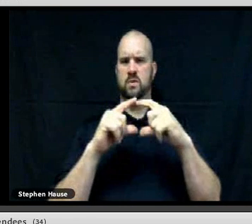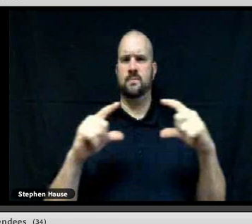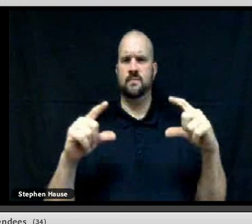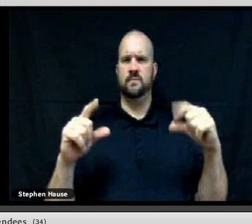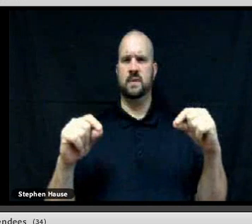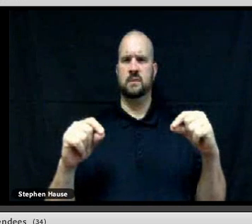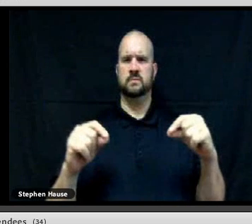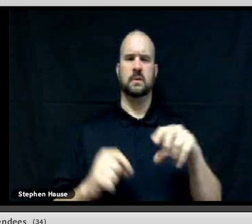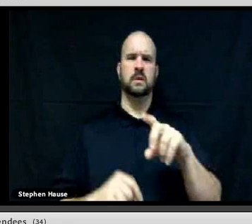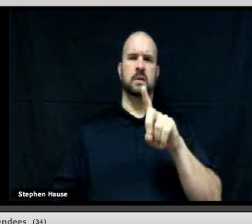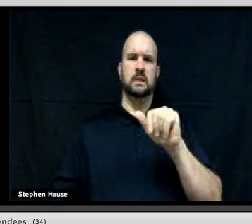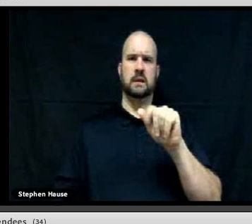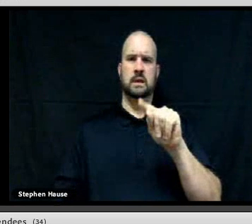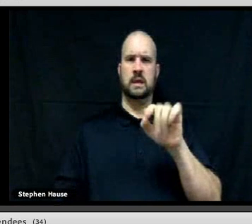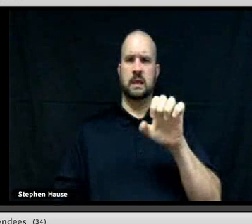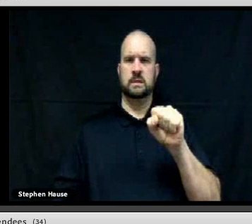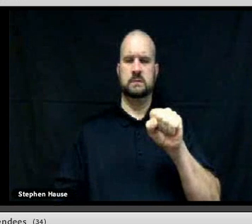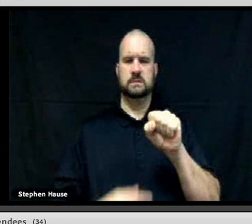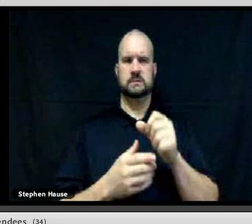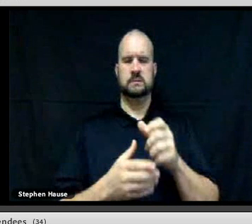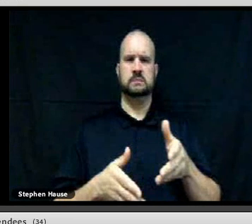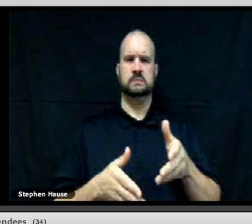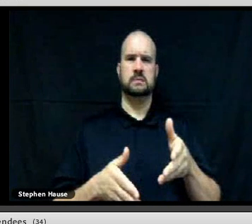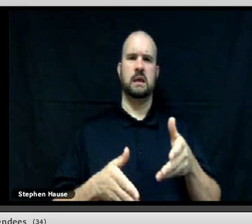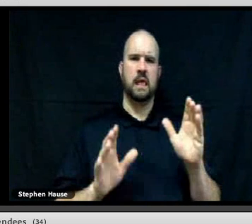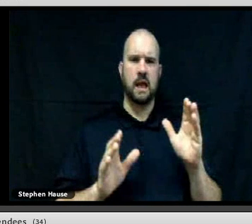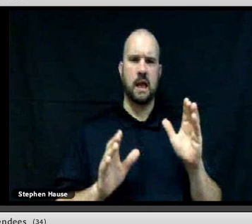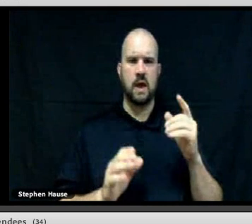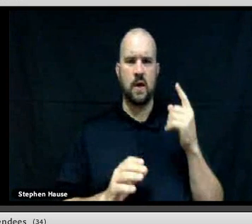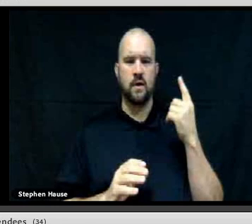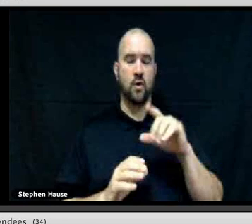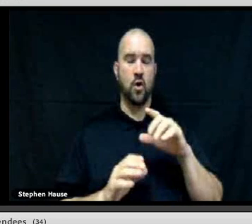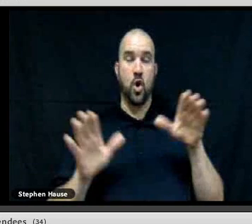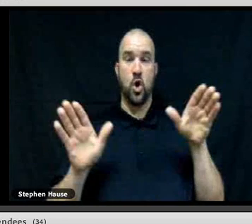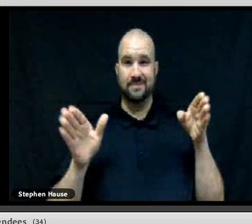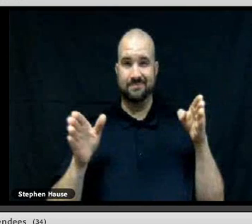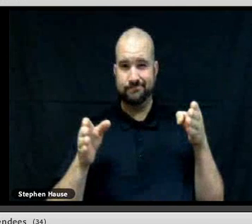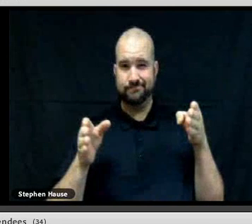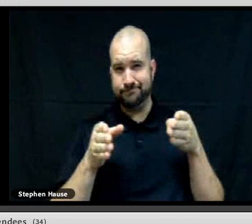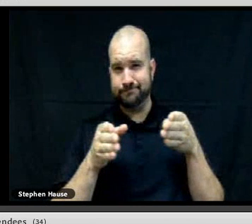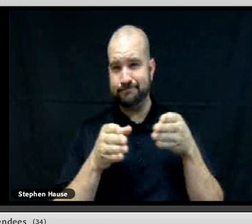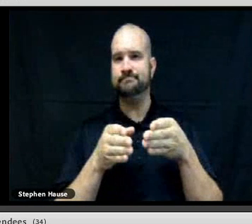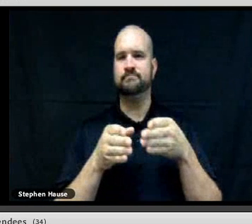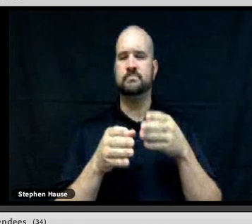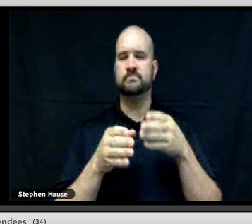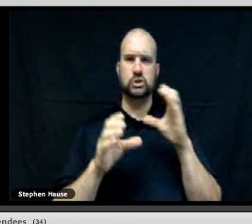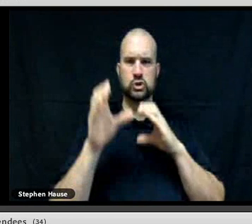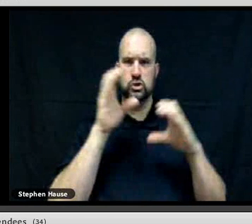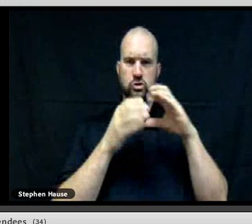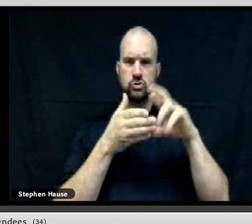faceting and narrowing data results. Um, and even though it's not a required field by DPLA,